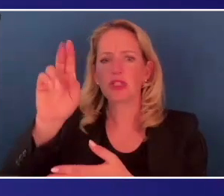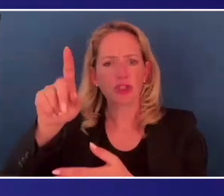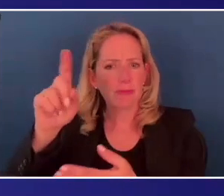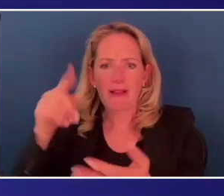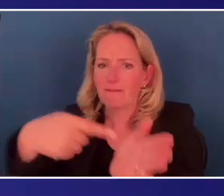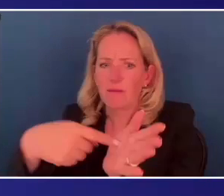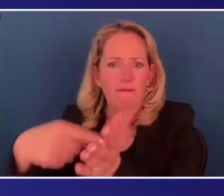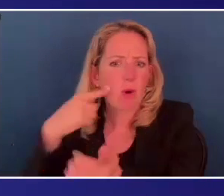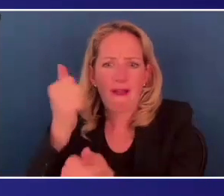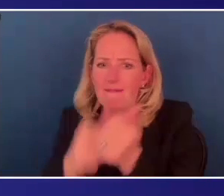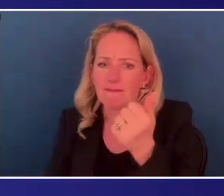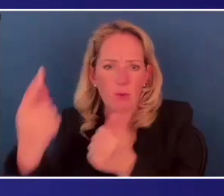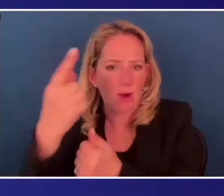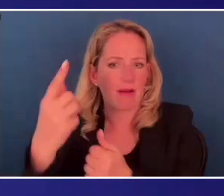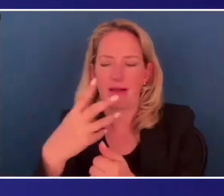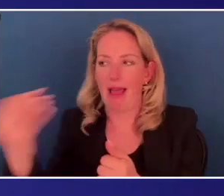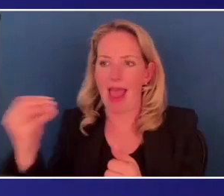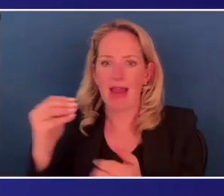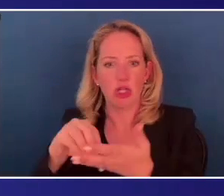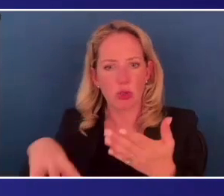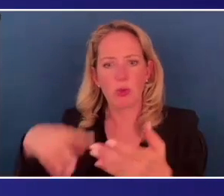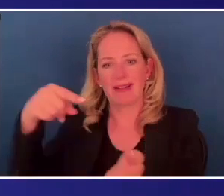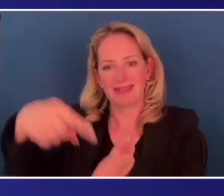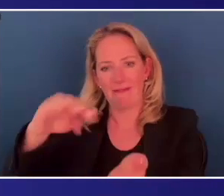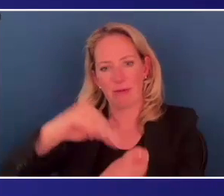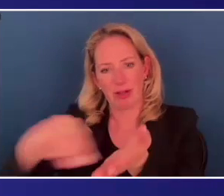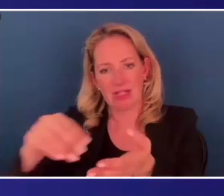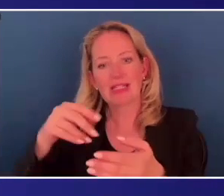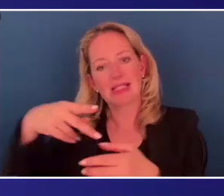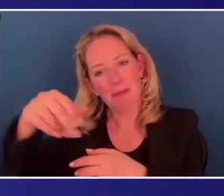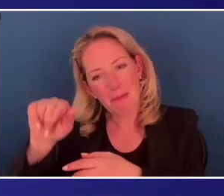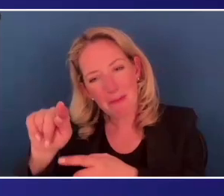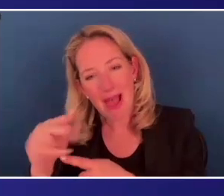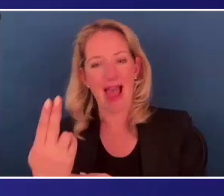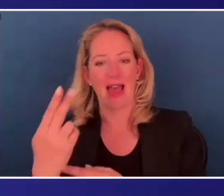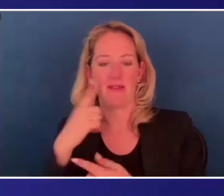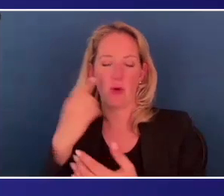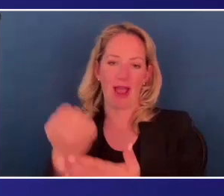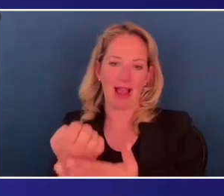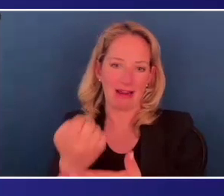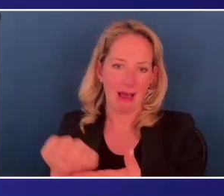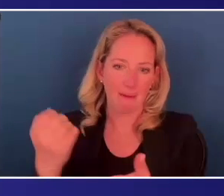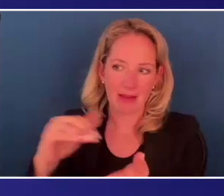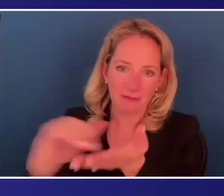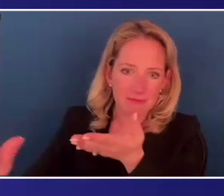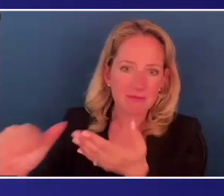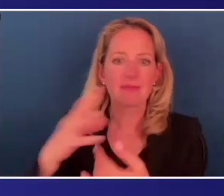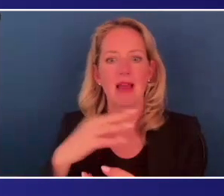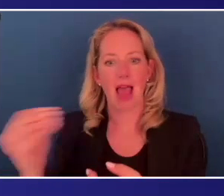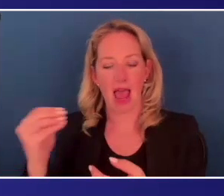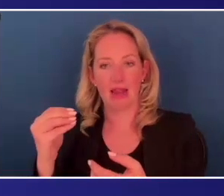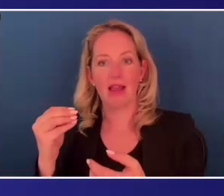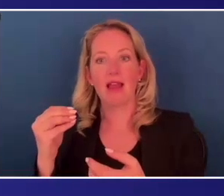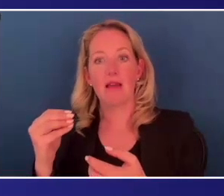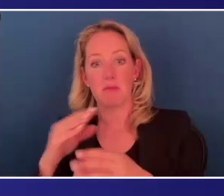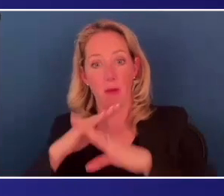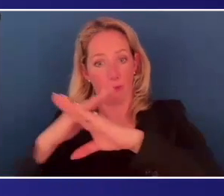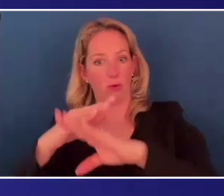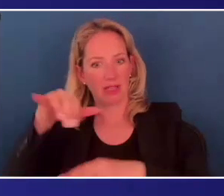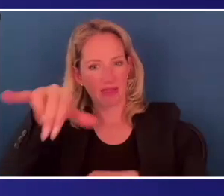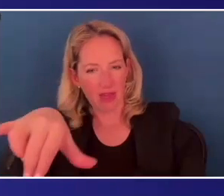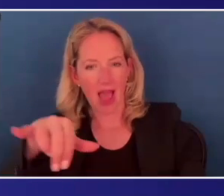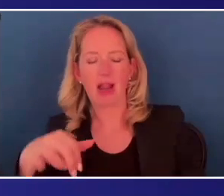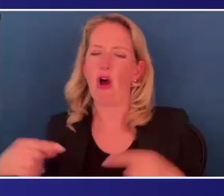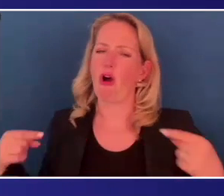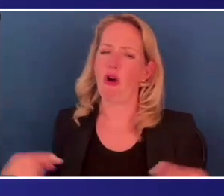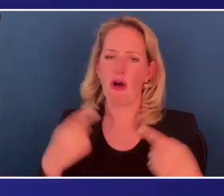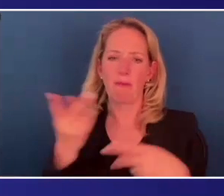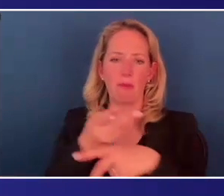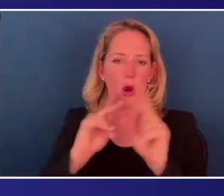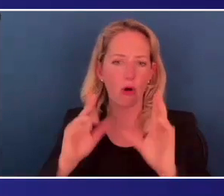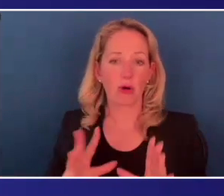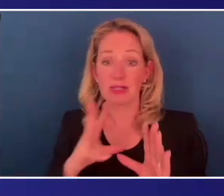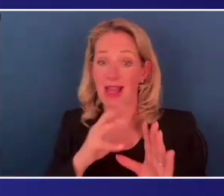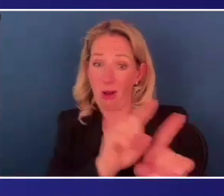And student depth forgiveness is a path to economic opportunity and imposing unnecessary barriers not only harms borrowers, but also hinders the future of our economy and nation.